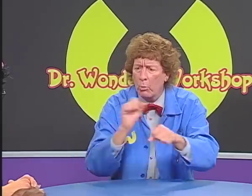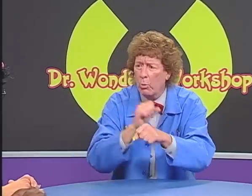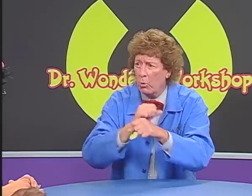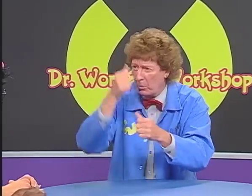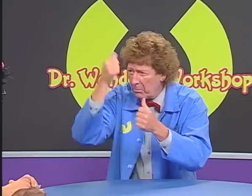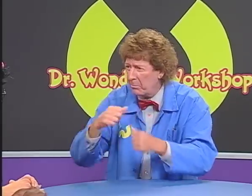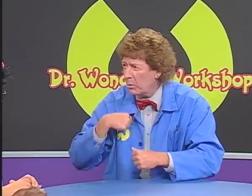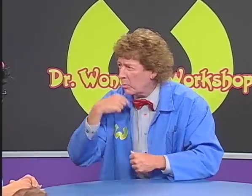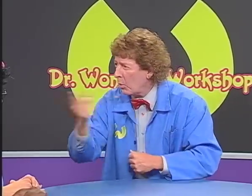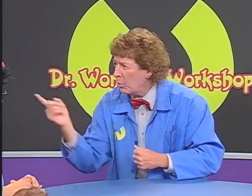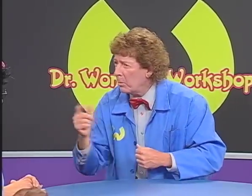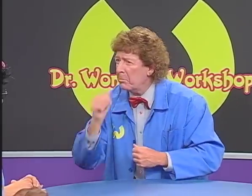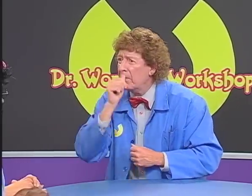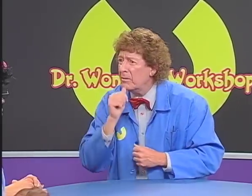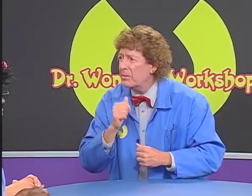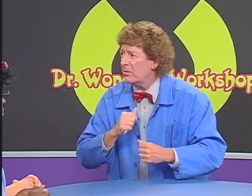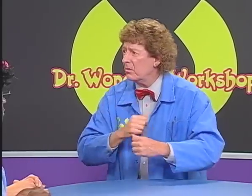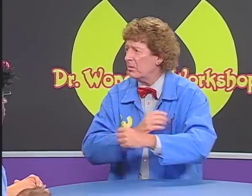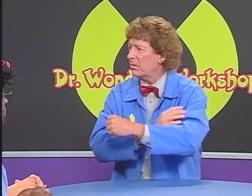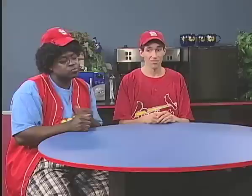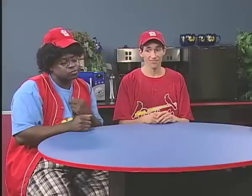DO YOU REMEMBER I TOLD YOU TO BE PATIENT?